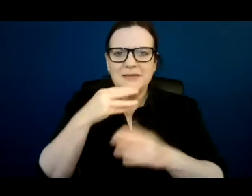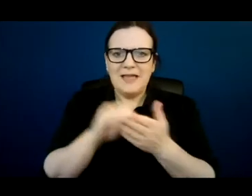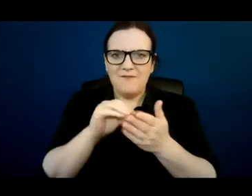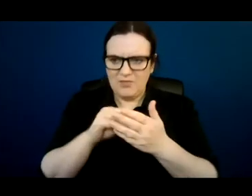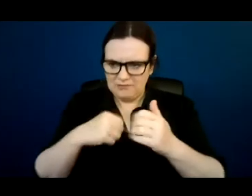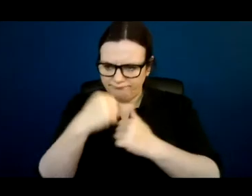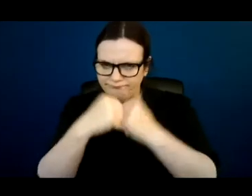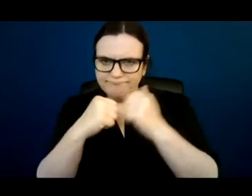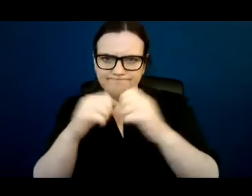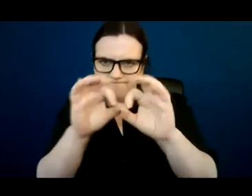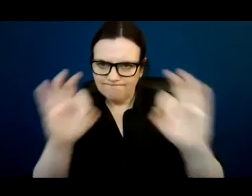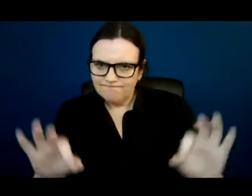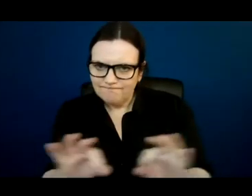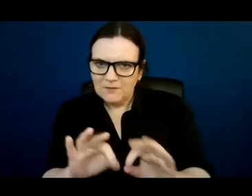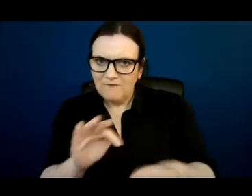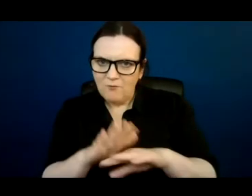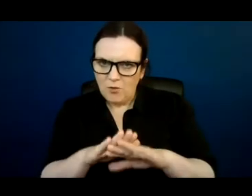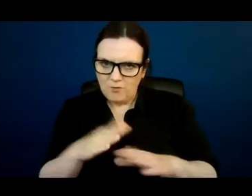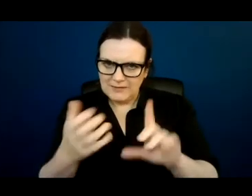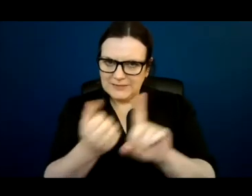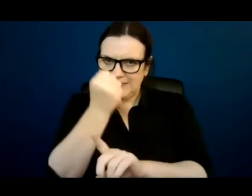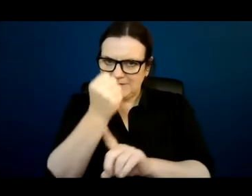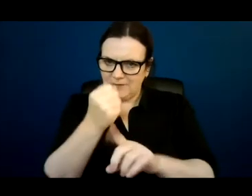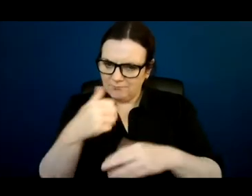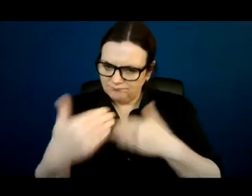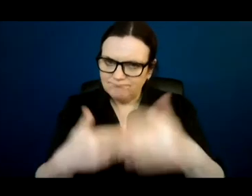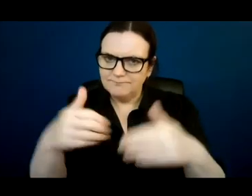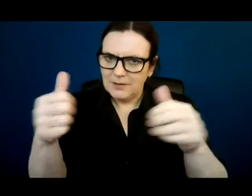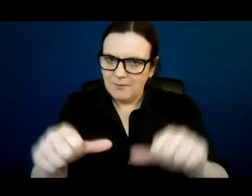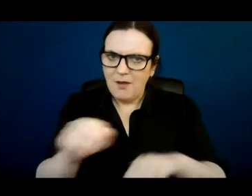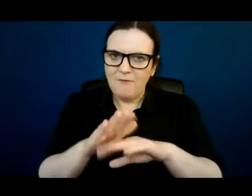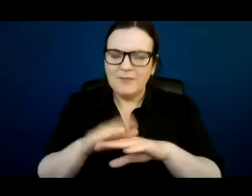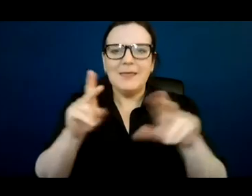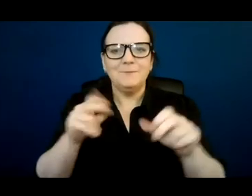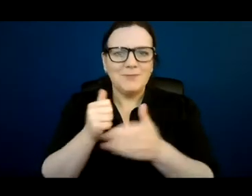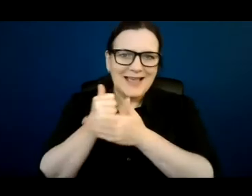operationalisation of the Assisted Decision Making Capacity Act. And she is going to tell us some